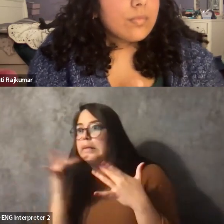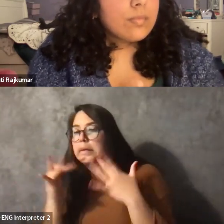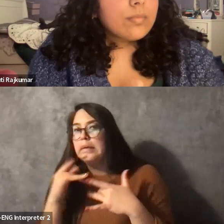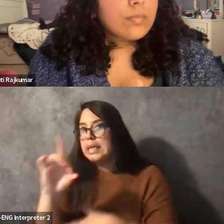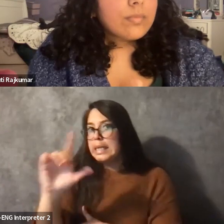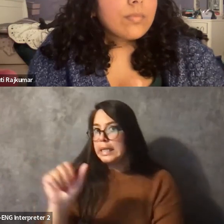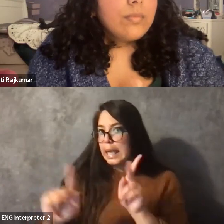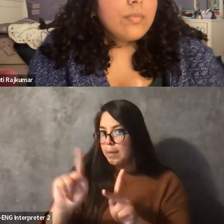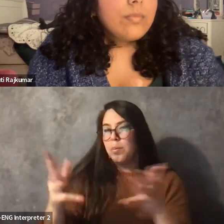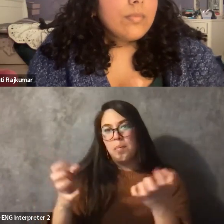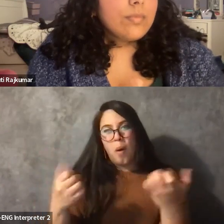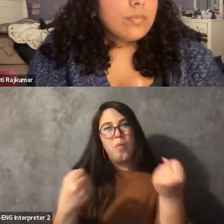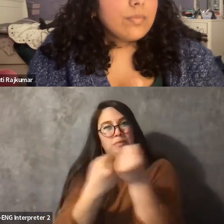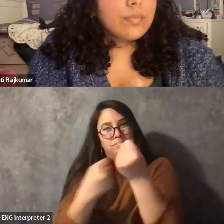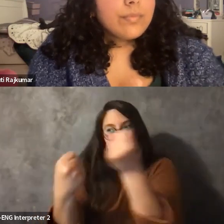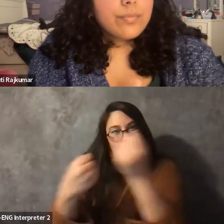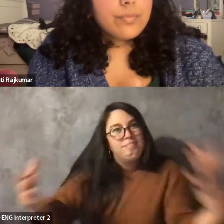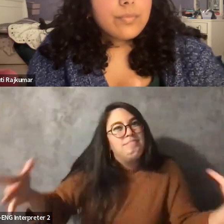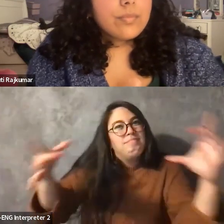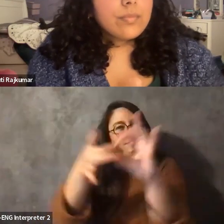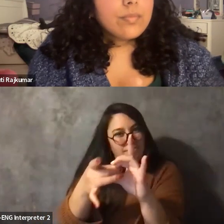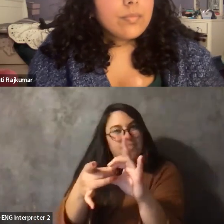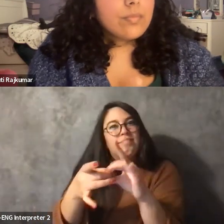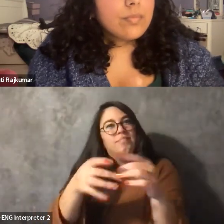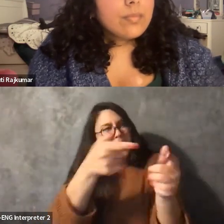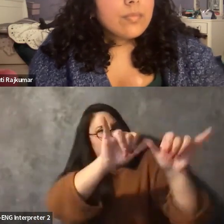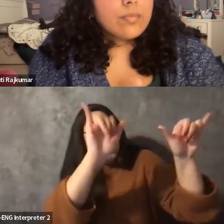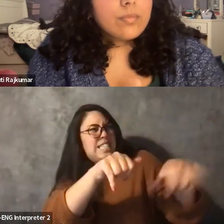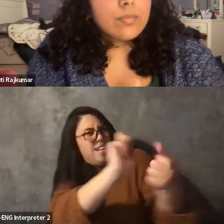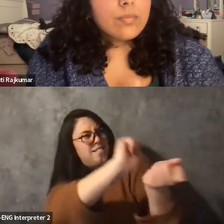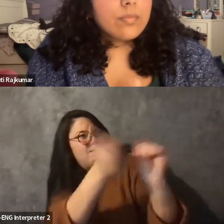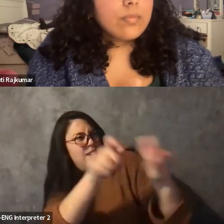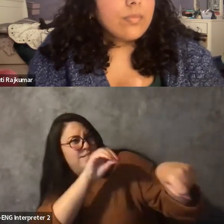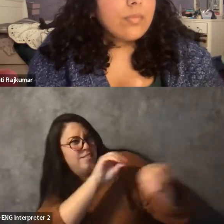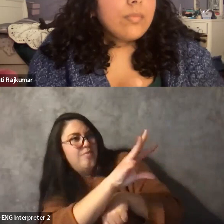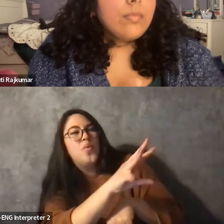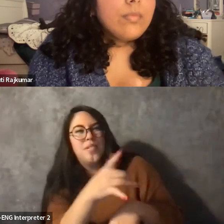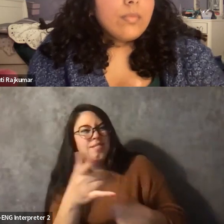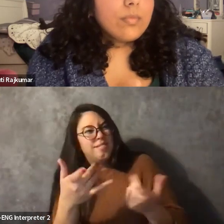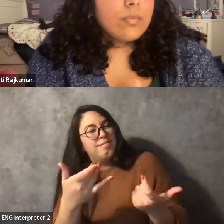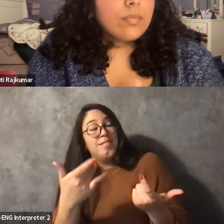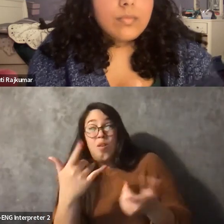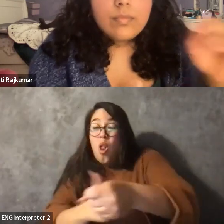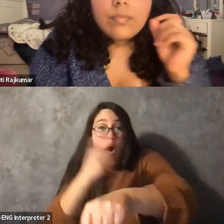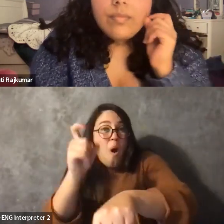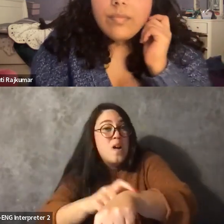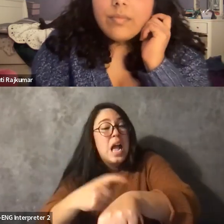And I think that for a while I thought that going into like social justice